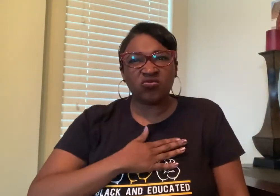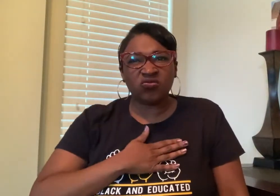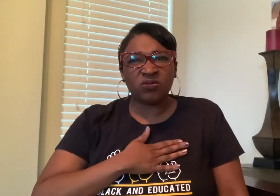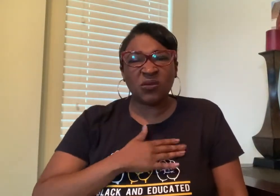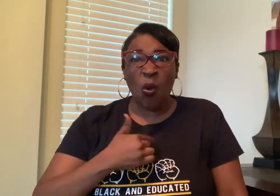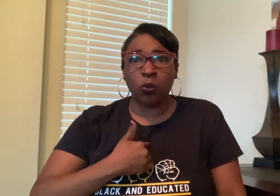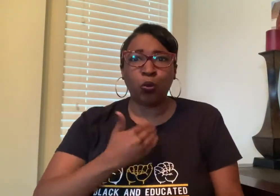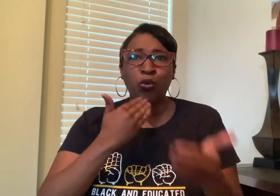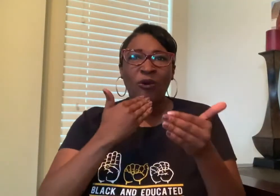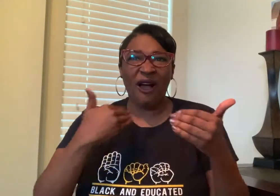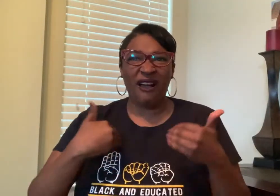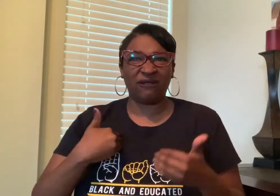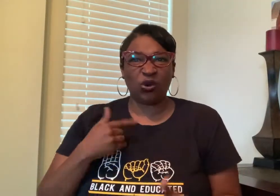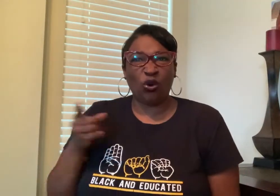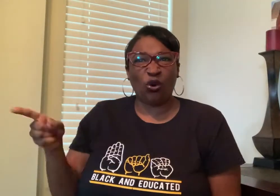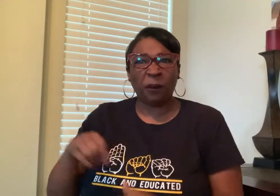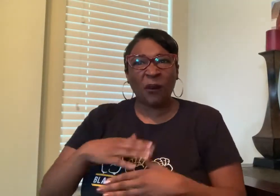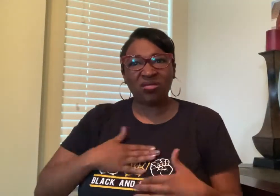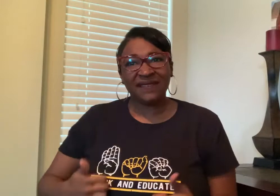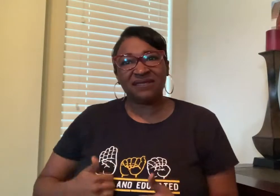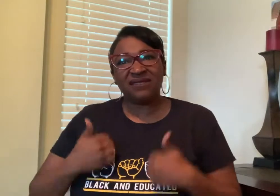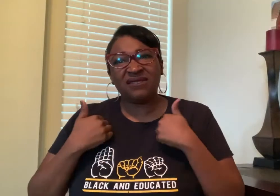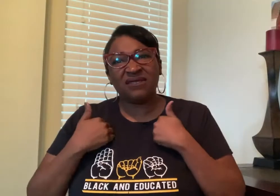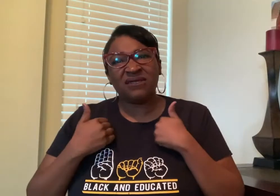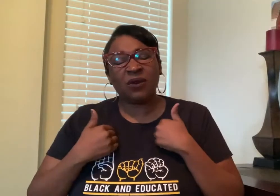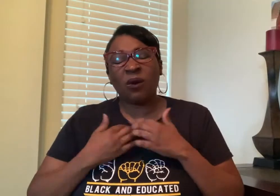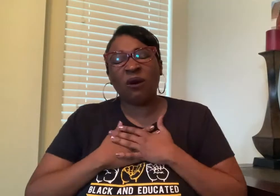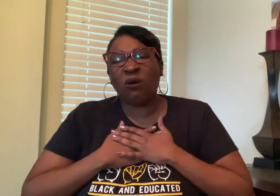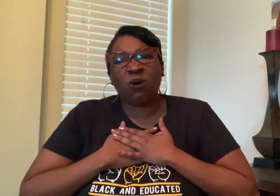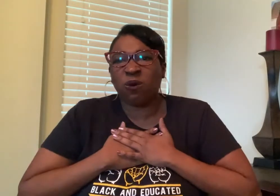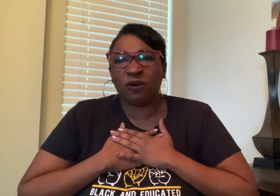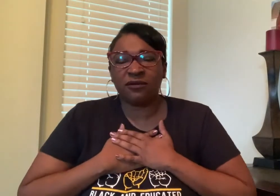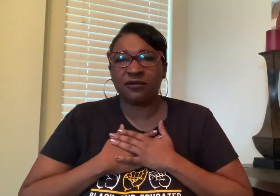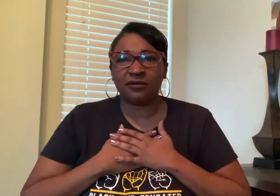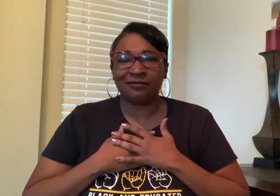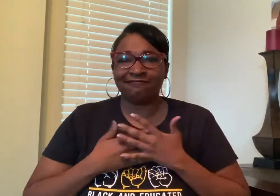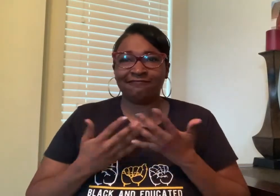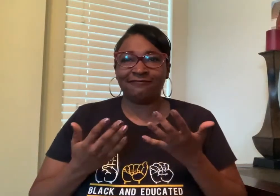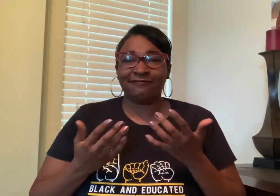I am so grateful to have Lara in my life. So grateful!